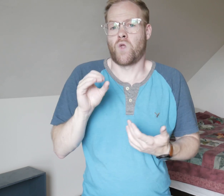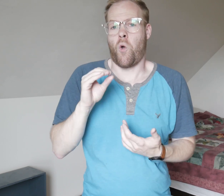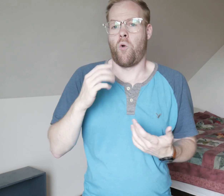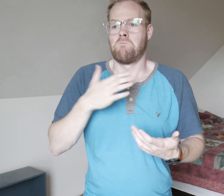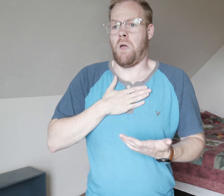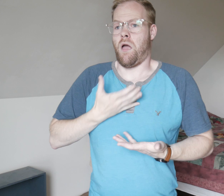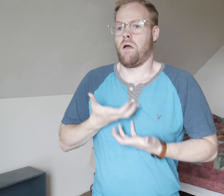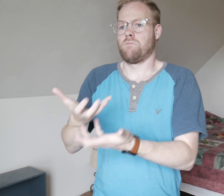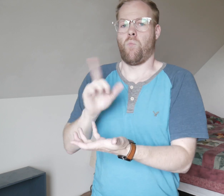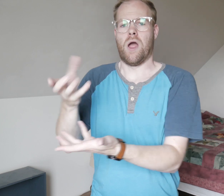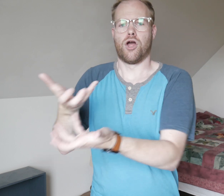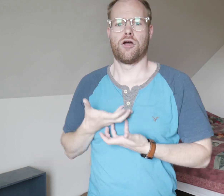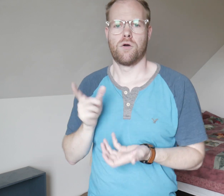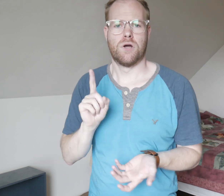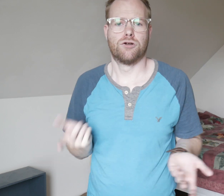So where's your exchange for my sharing?